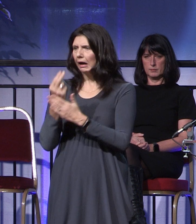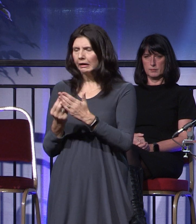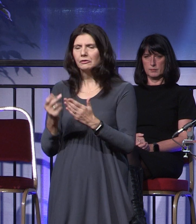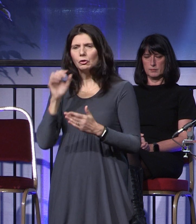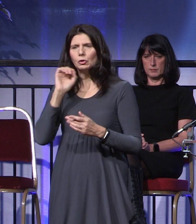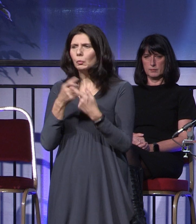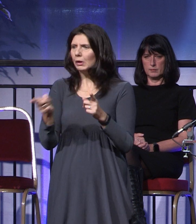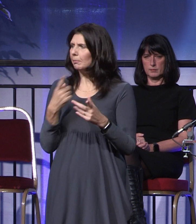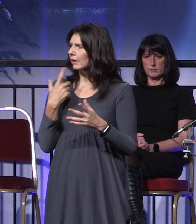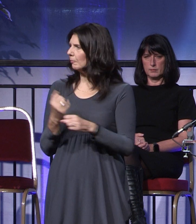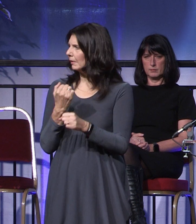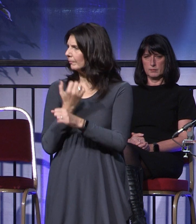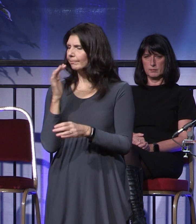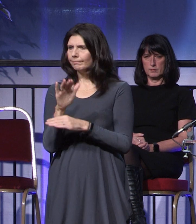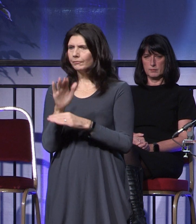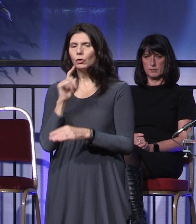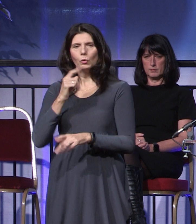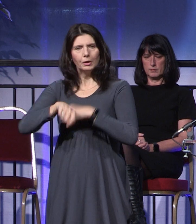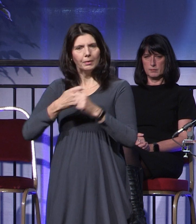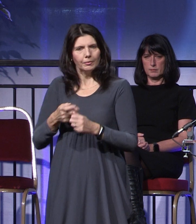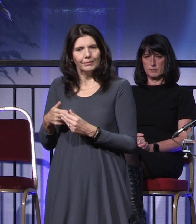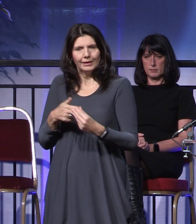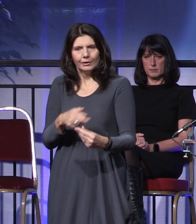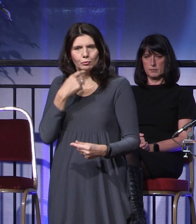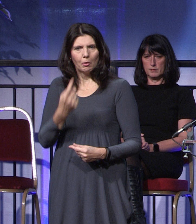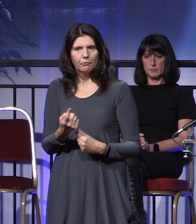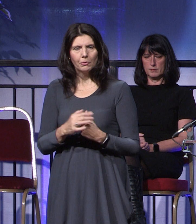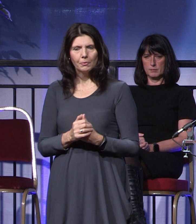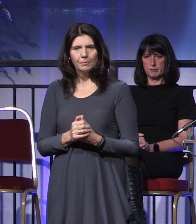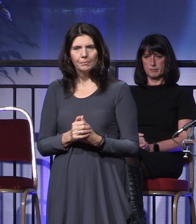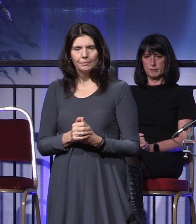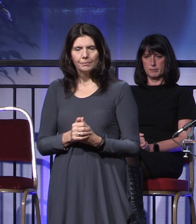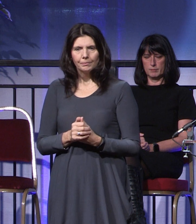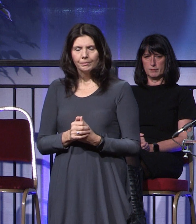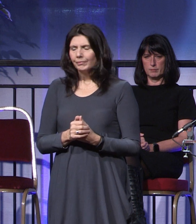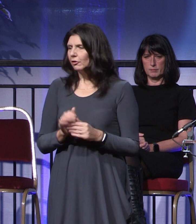you are truly the leaders of tomorrow now life won't always be plain sailing